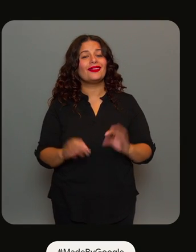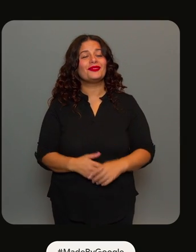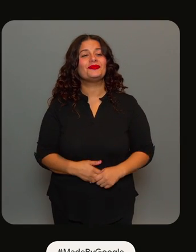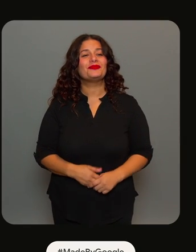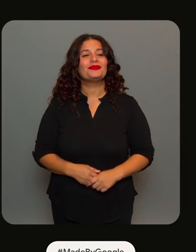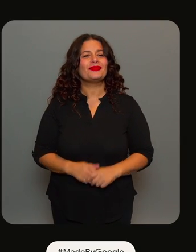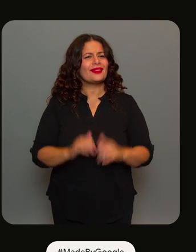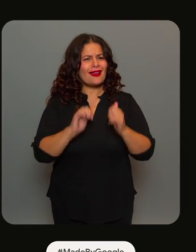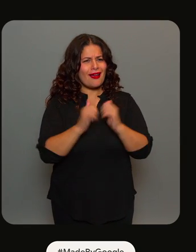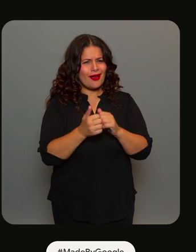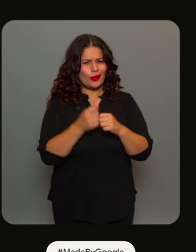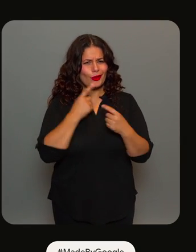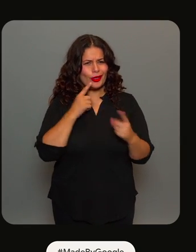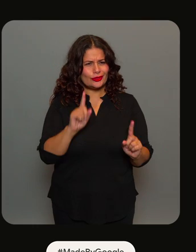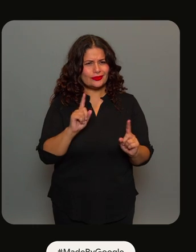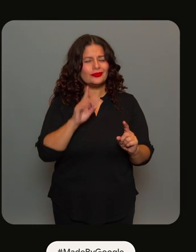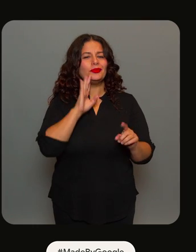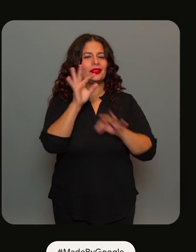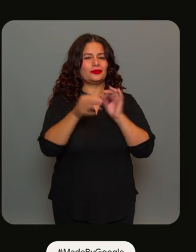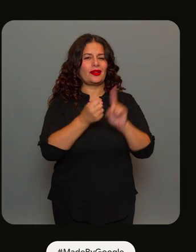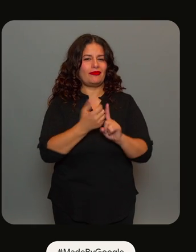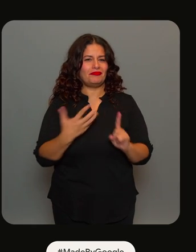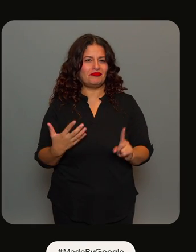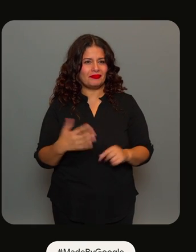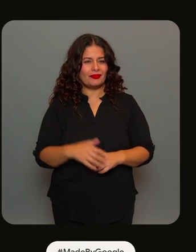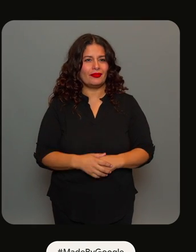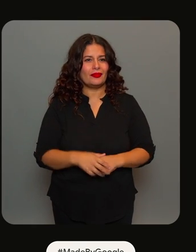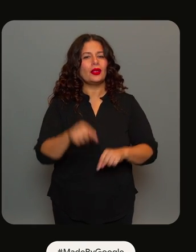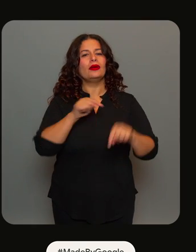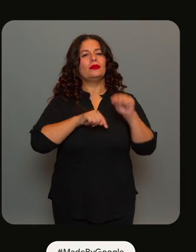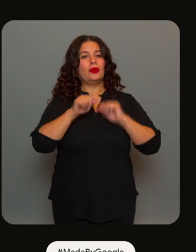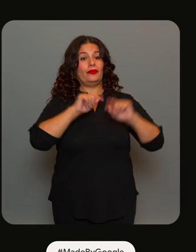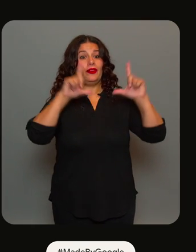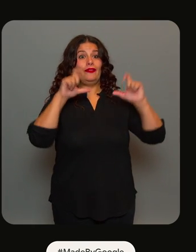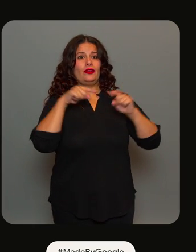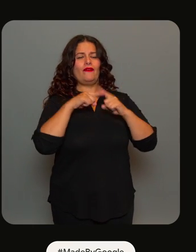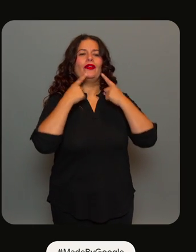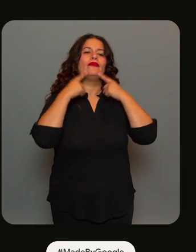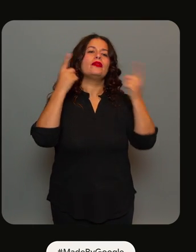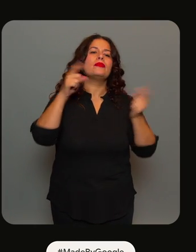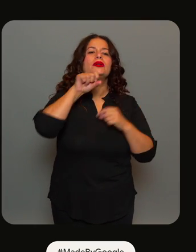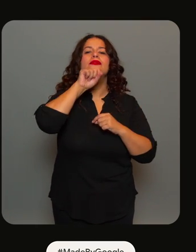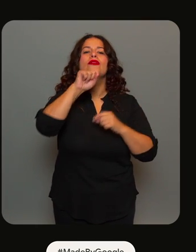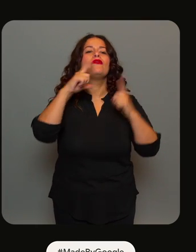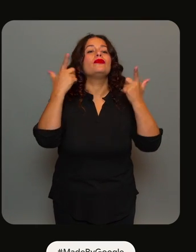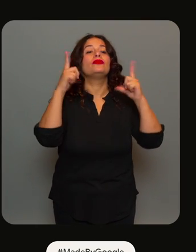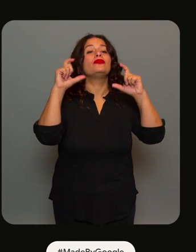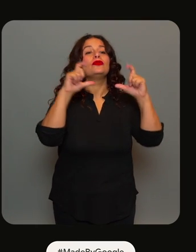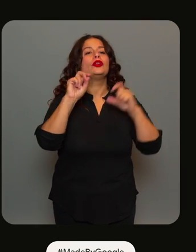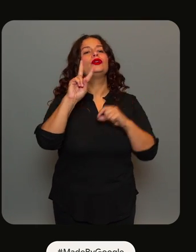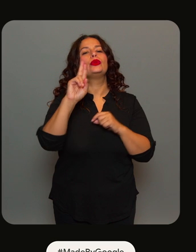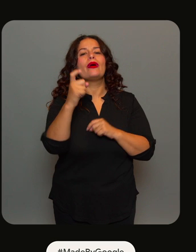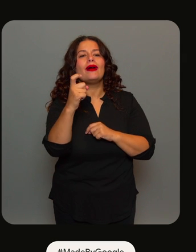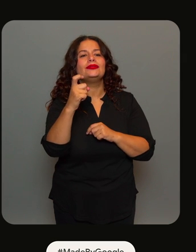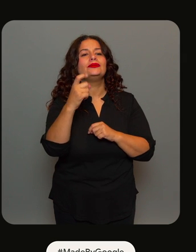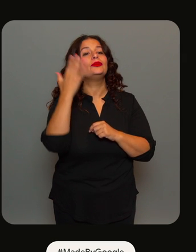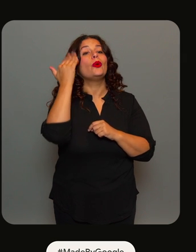To start, we know photographers love taking photos at 2x, because it's the most similar to their natural perspective.